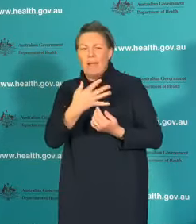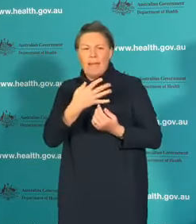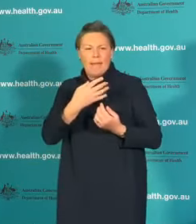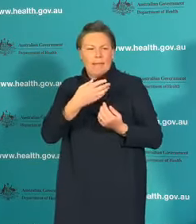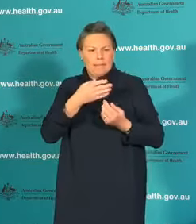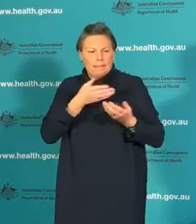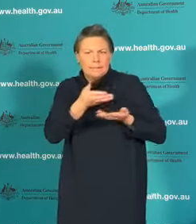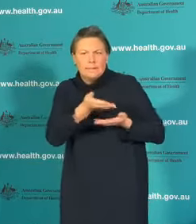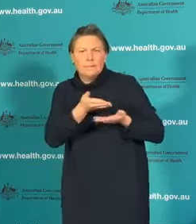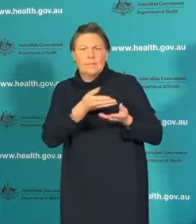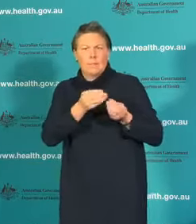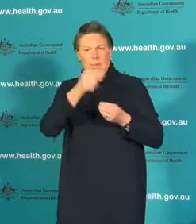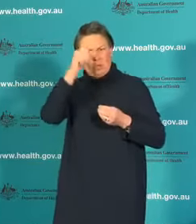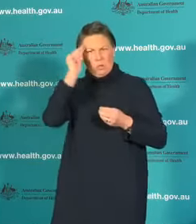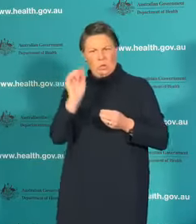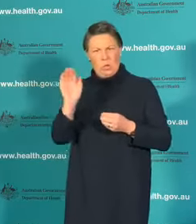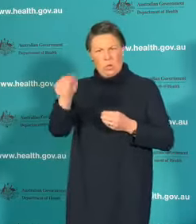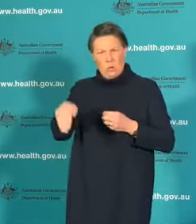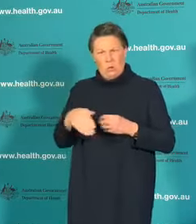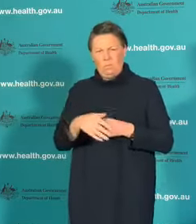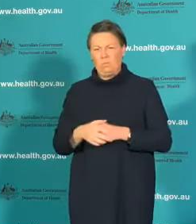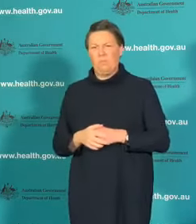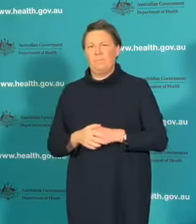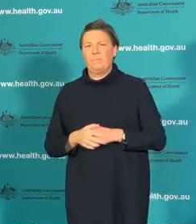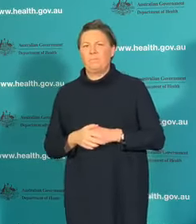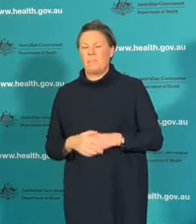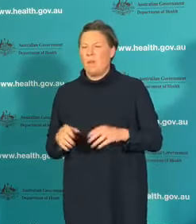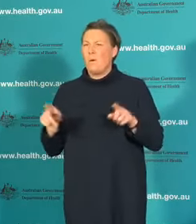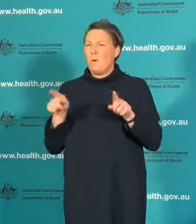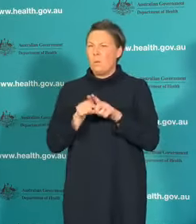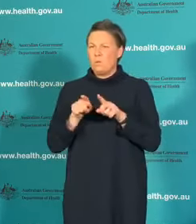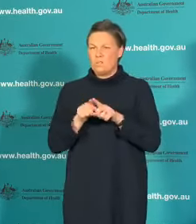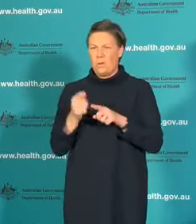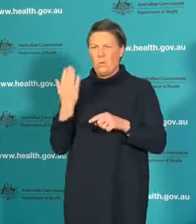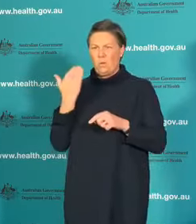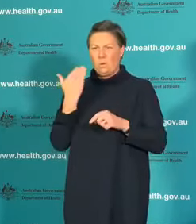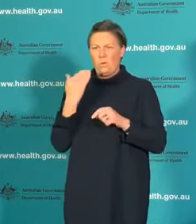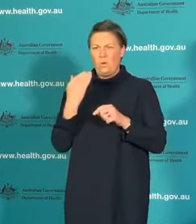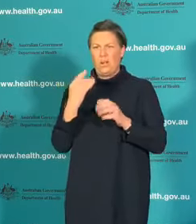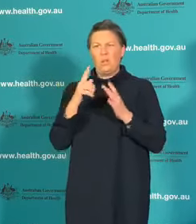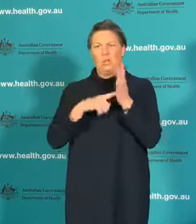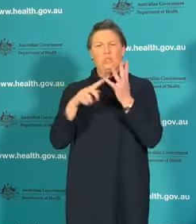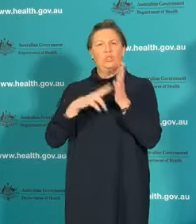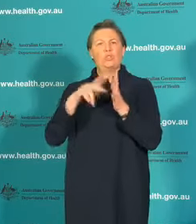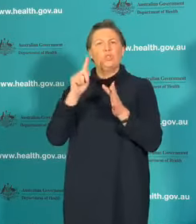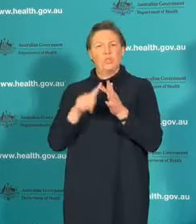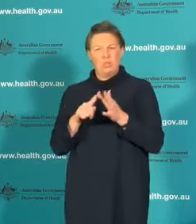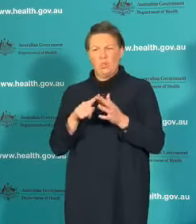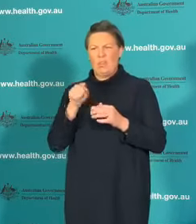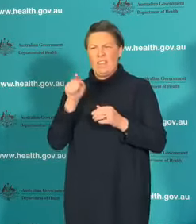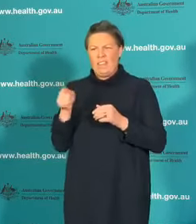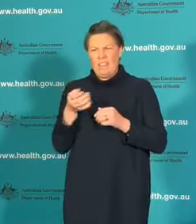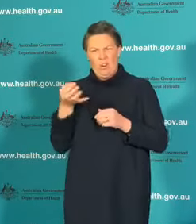when it said restrictions on visitor access could be loosened and 3 August to update advice to the sector despite the skyrocketing number of cases